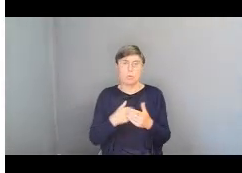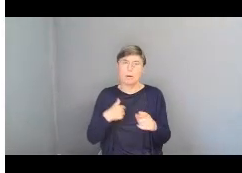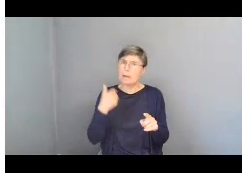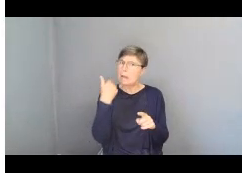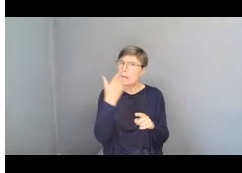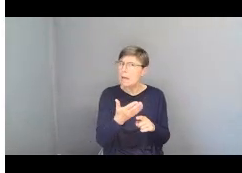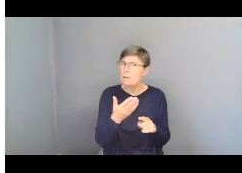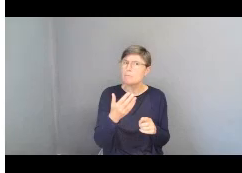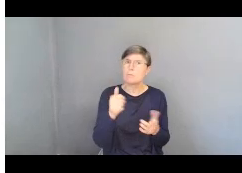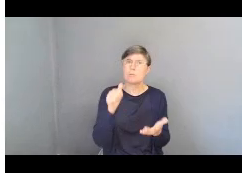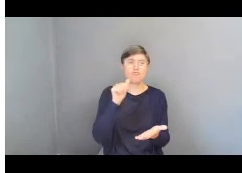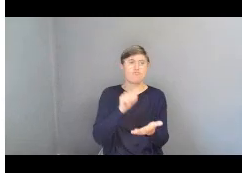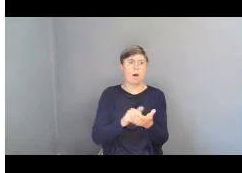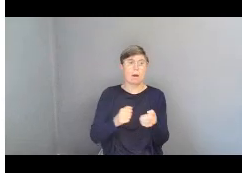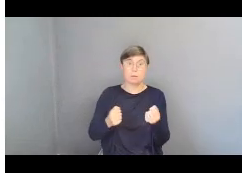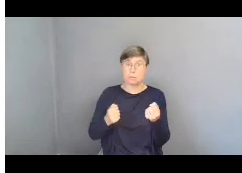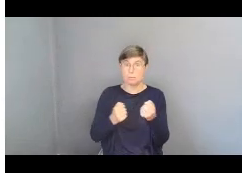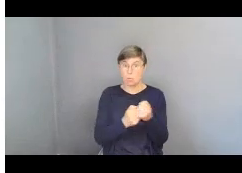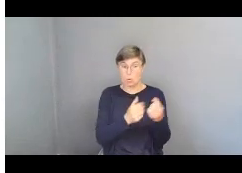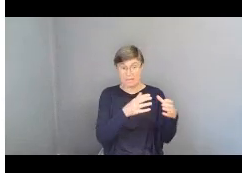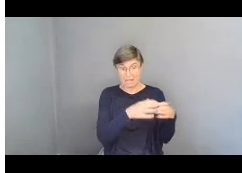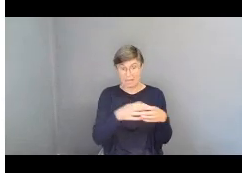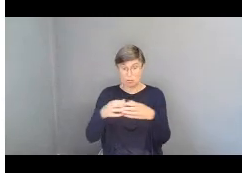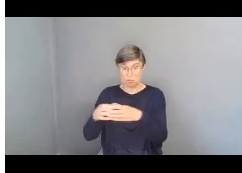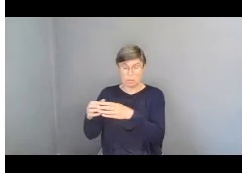and that this category is self-managed.